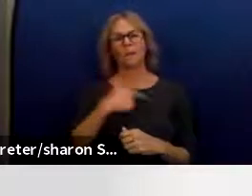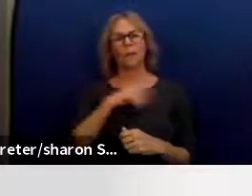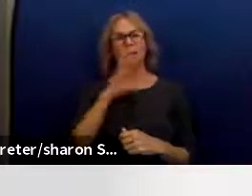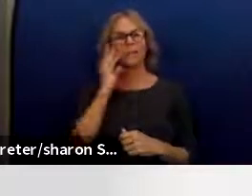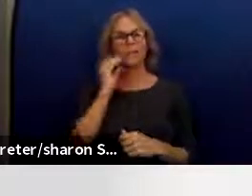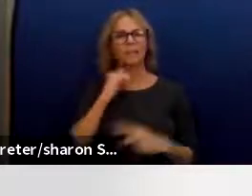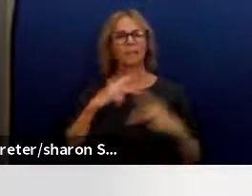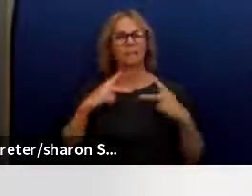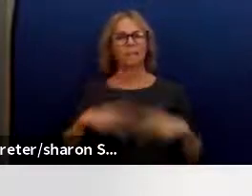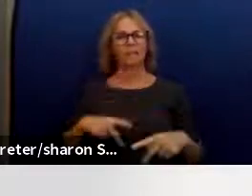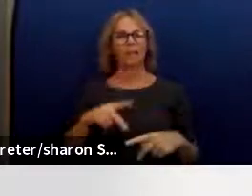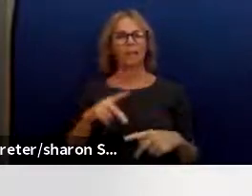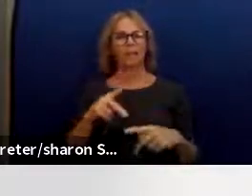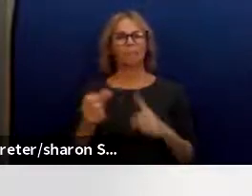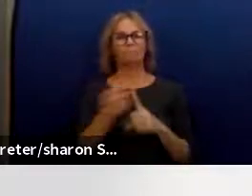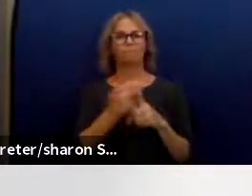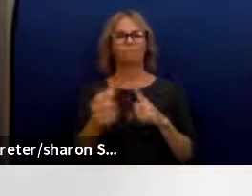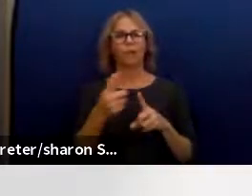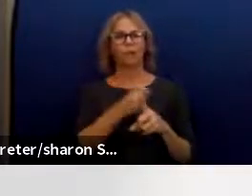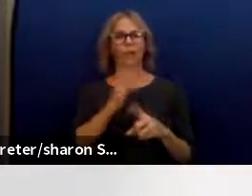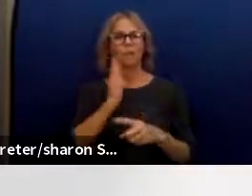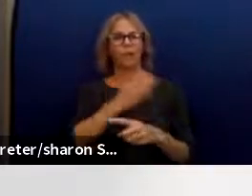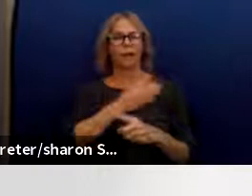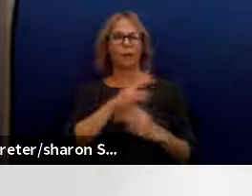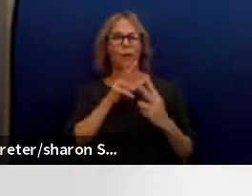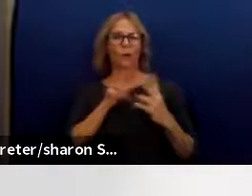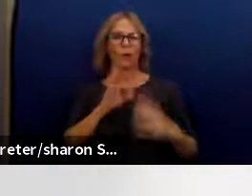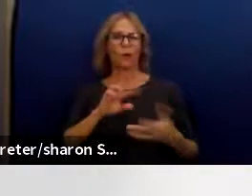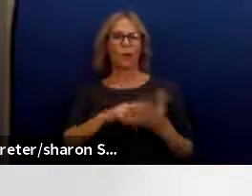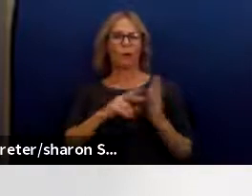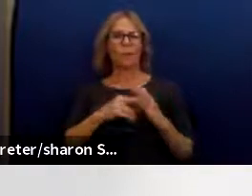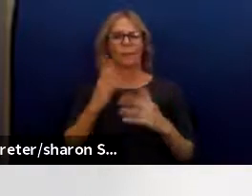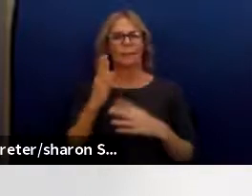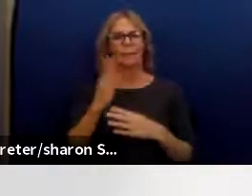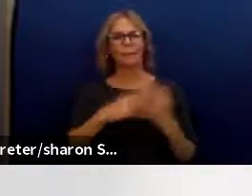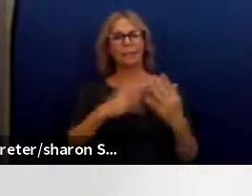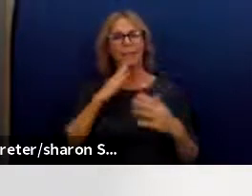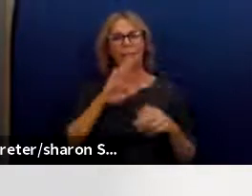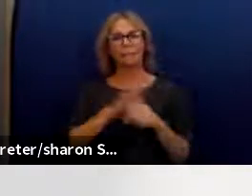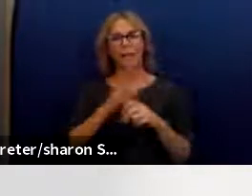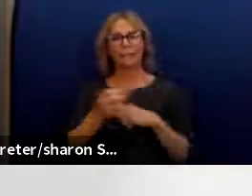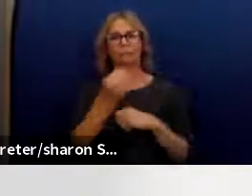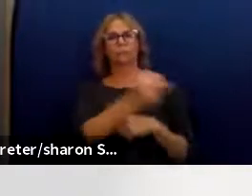violence by an intimate partner. So we're talking, you know, something bad enough to put you in the hospital. And this is